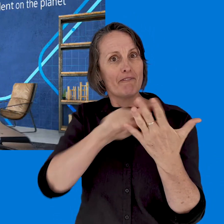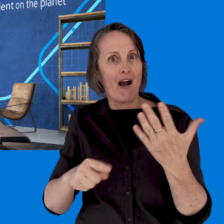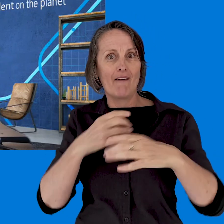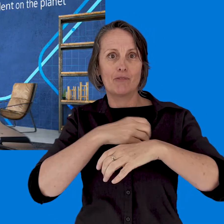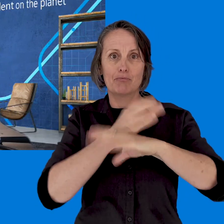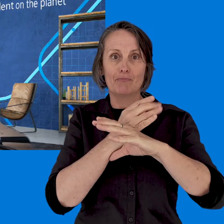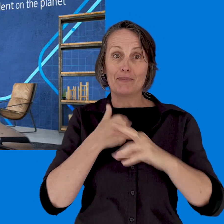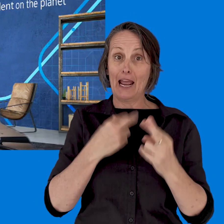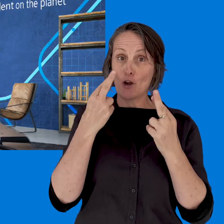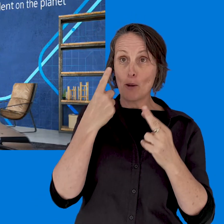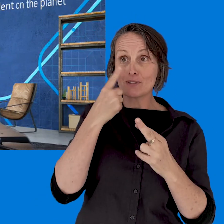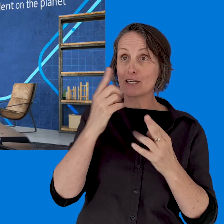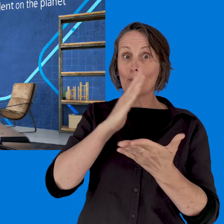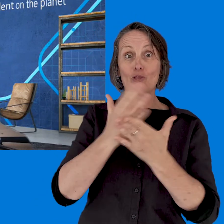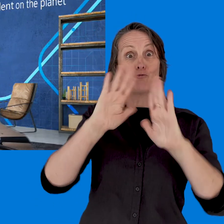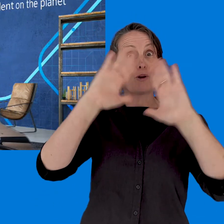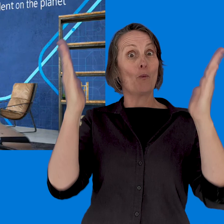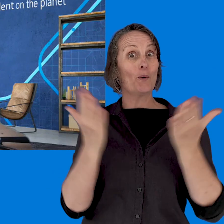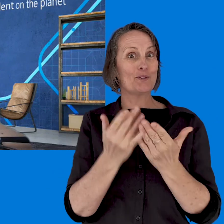And I hope to see you out in the real world sometime soon.